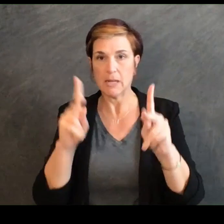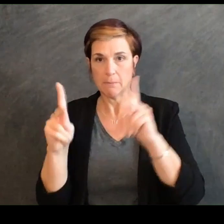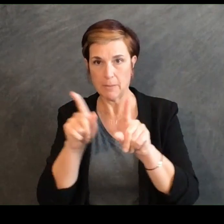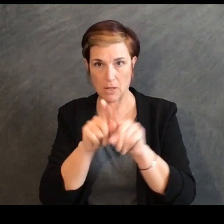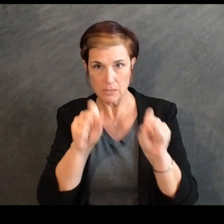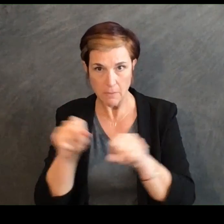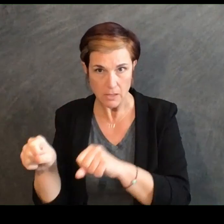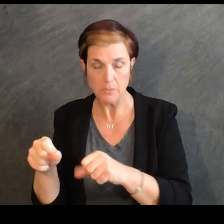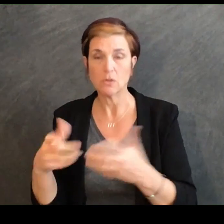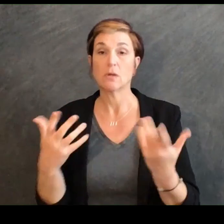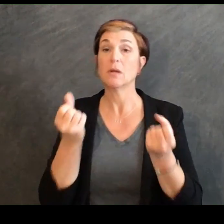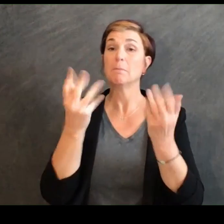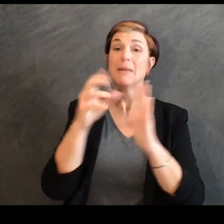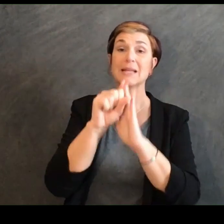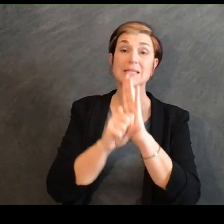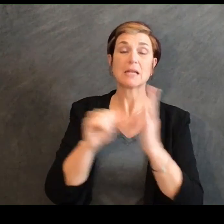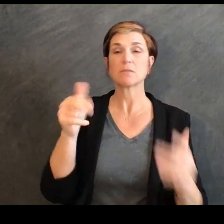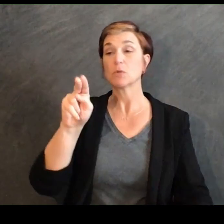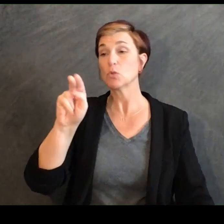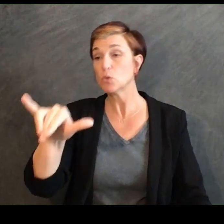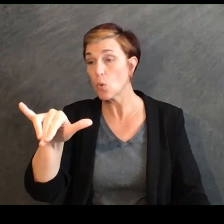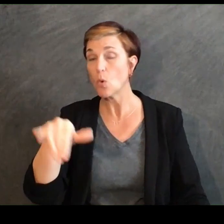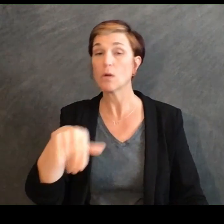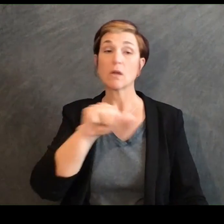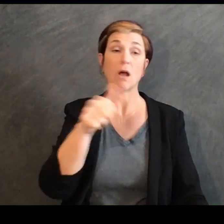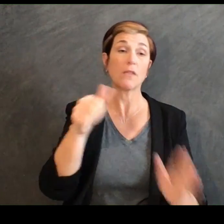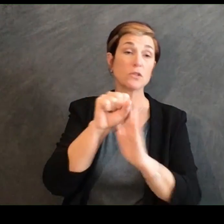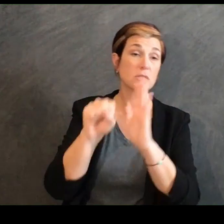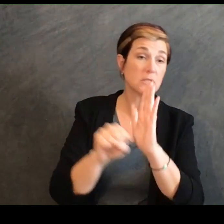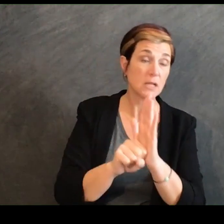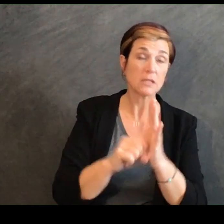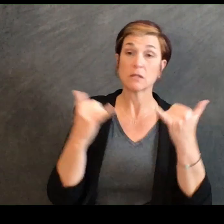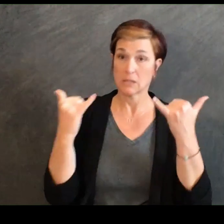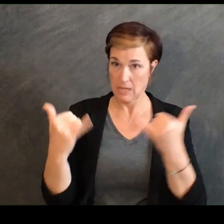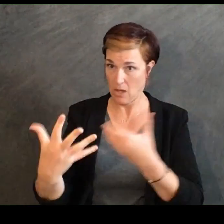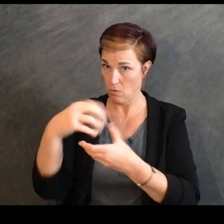places are also various engaged I just spoke with Governor Cuomo we had a very